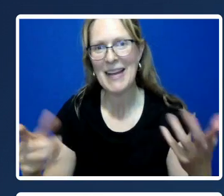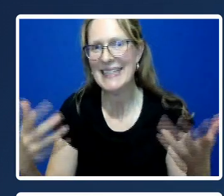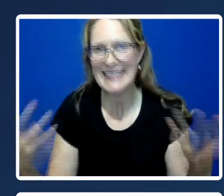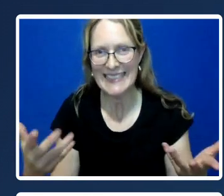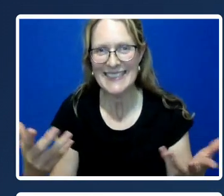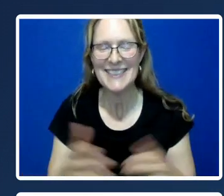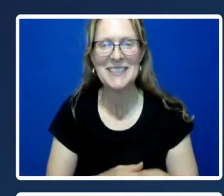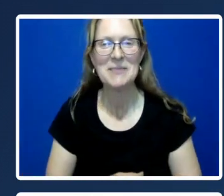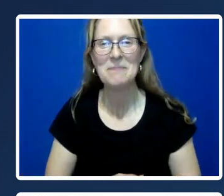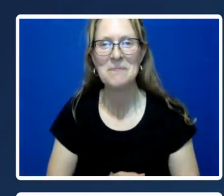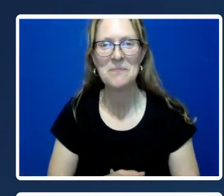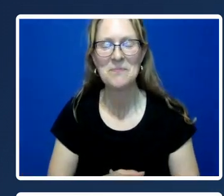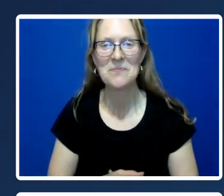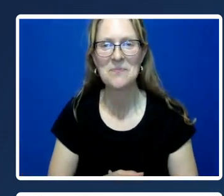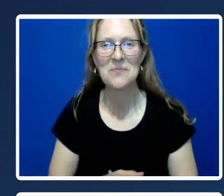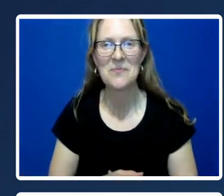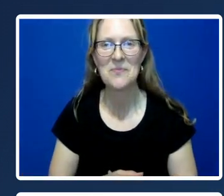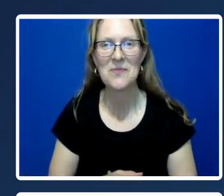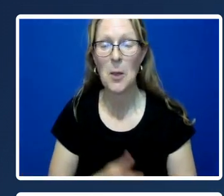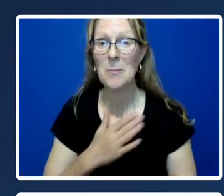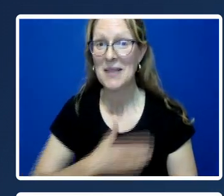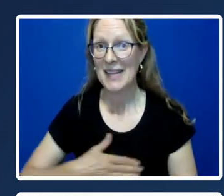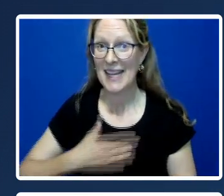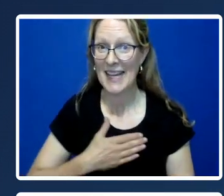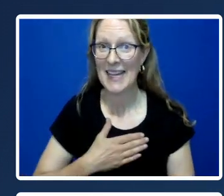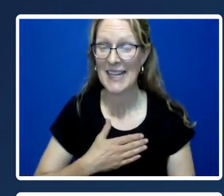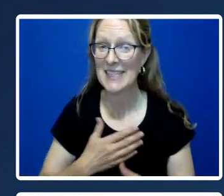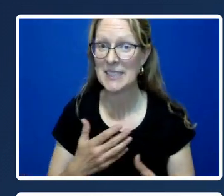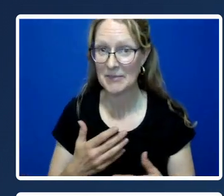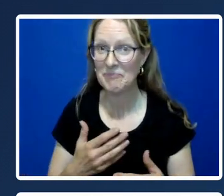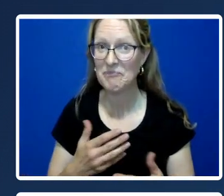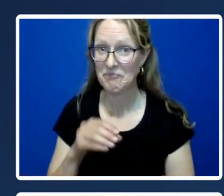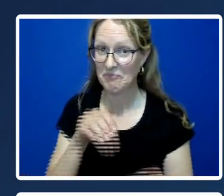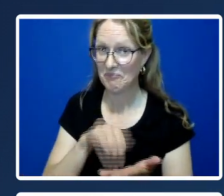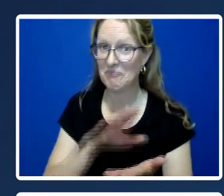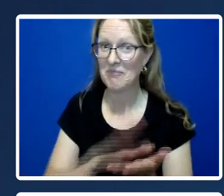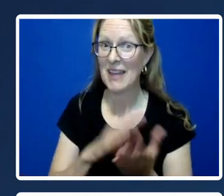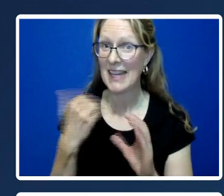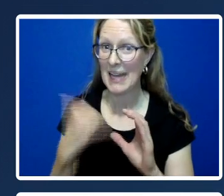So, please take note of our email addresses. Please reach out. And thank you to the audience.